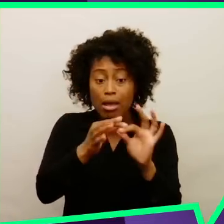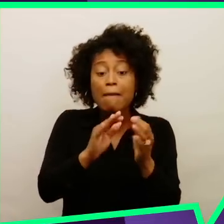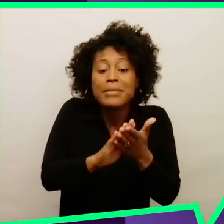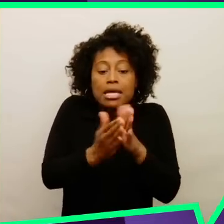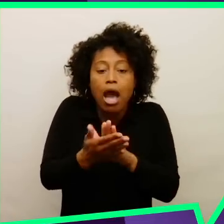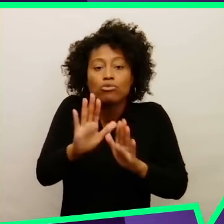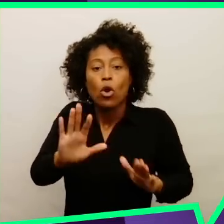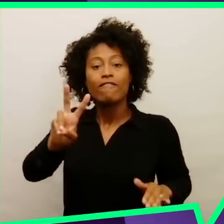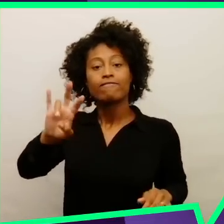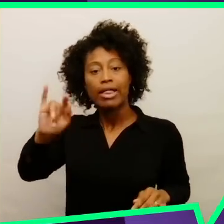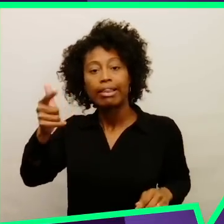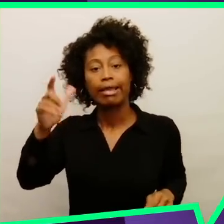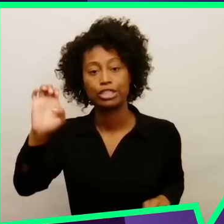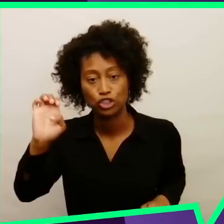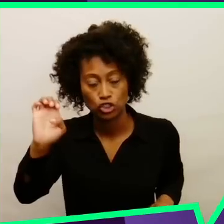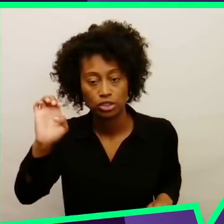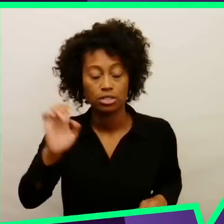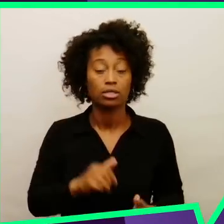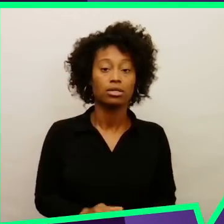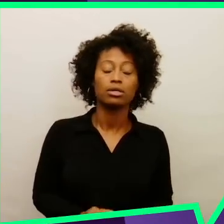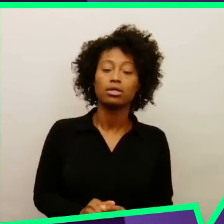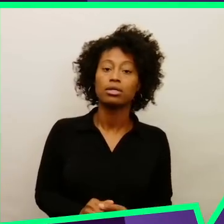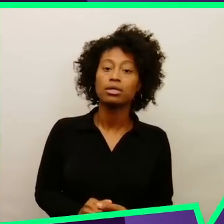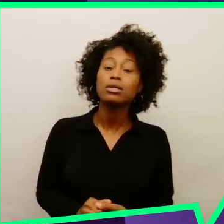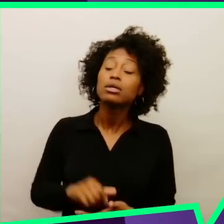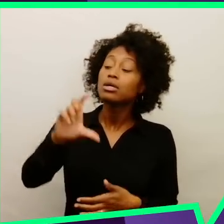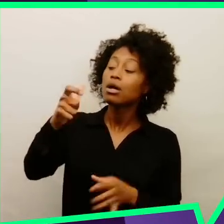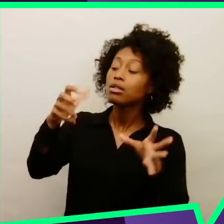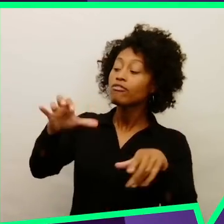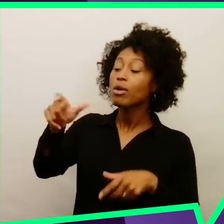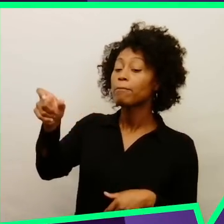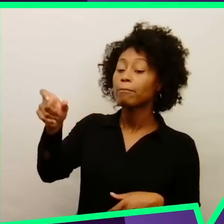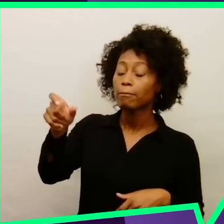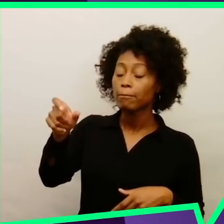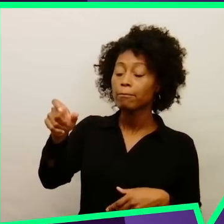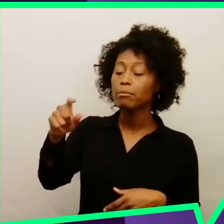I think it gives a chance for other people to get seen out there and get a chance